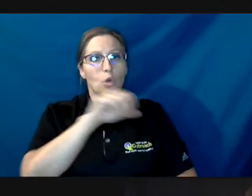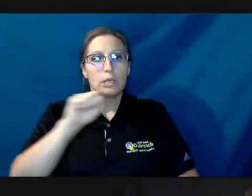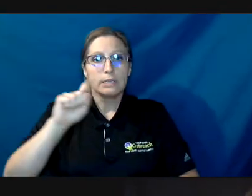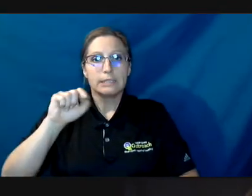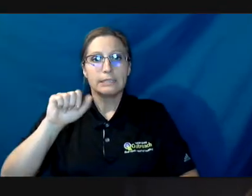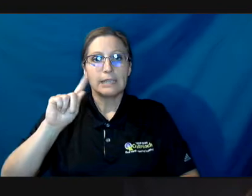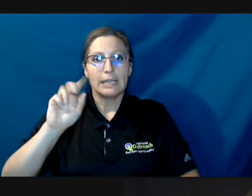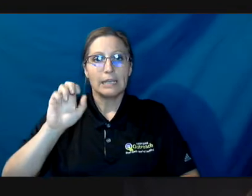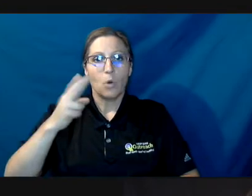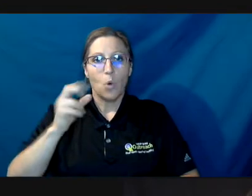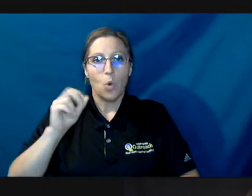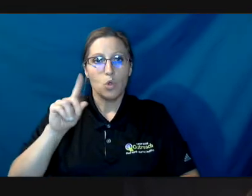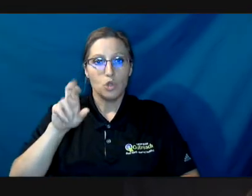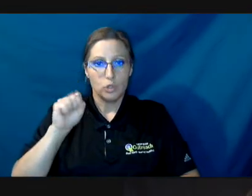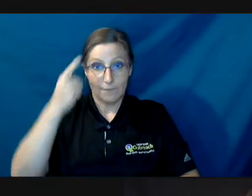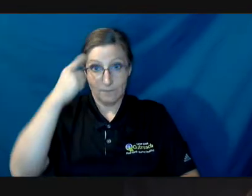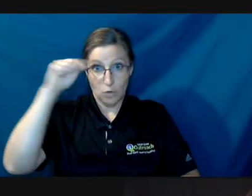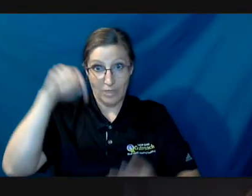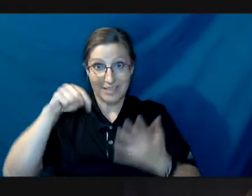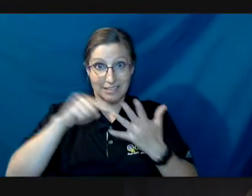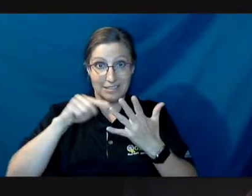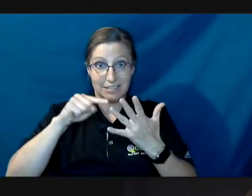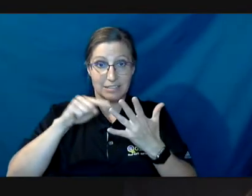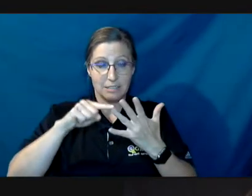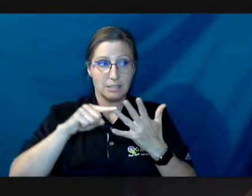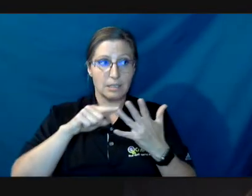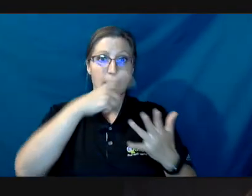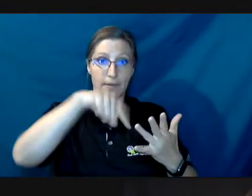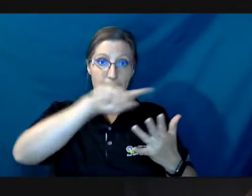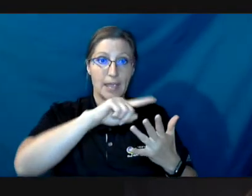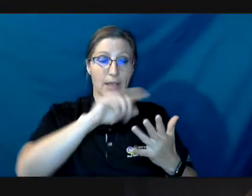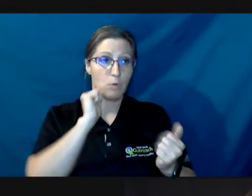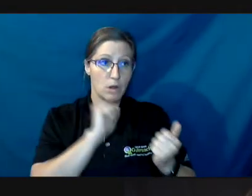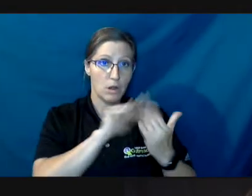this came from stakeholders being faced with